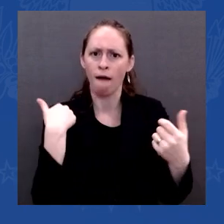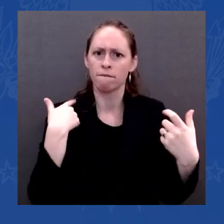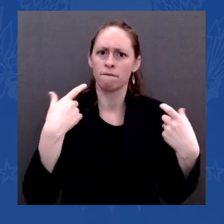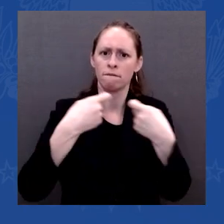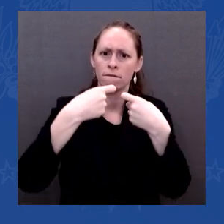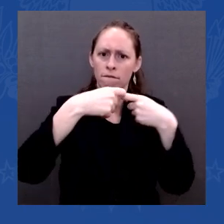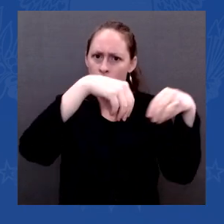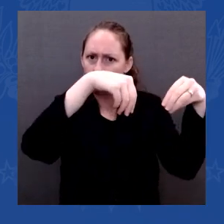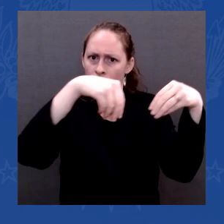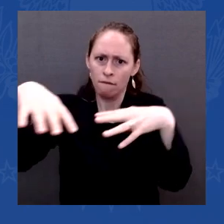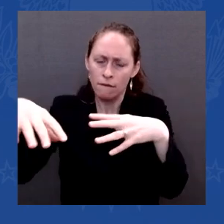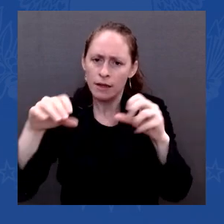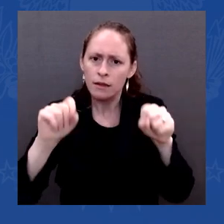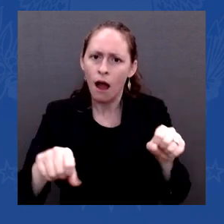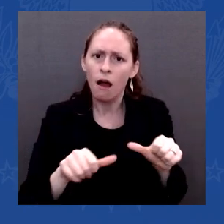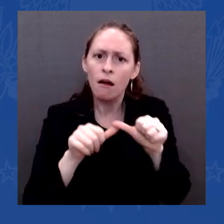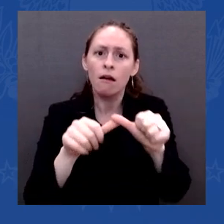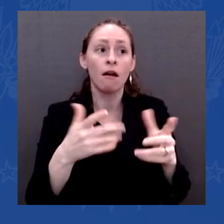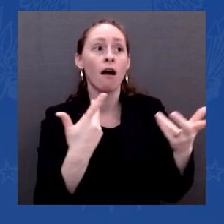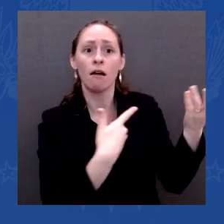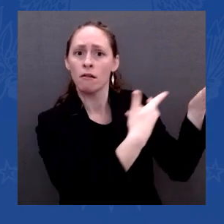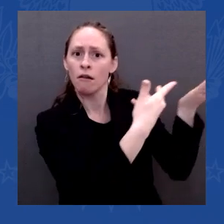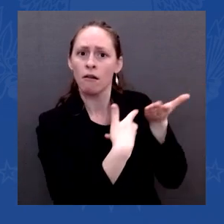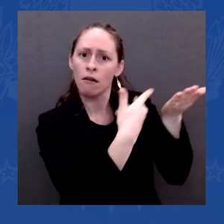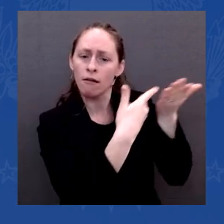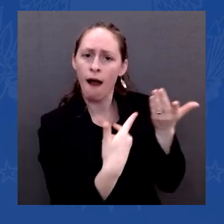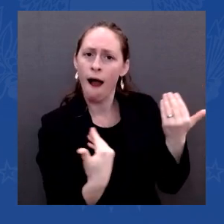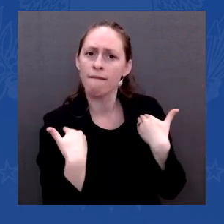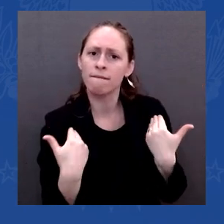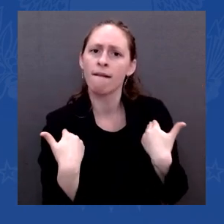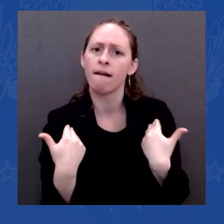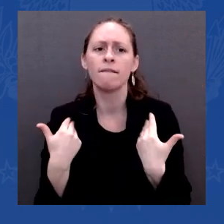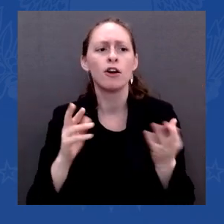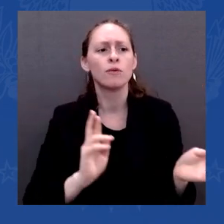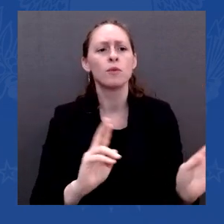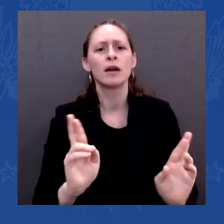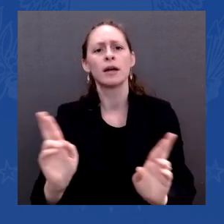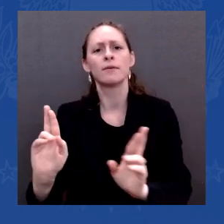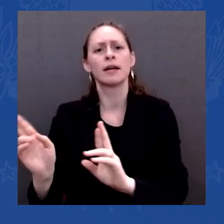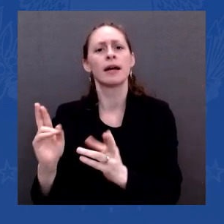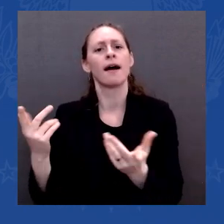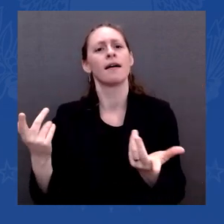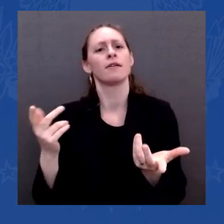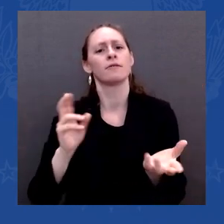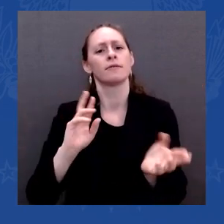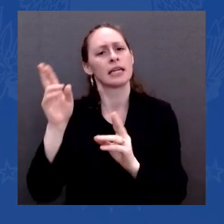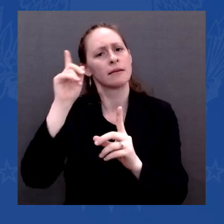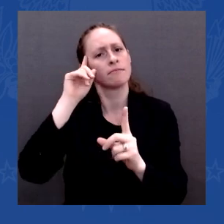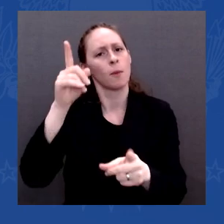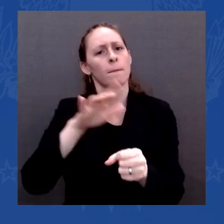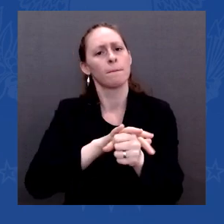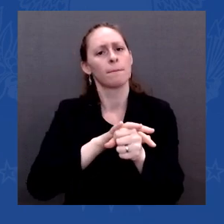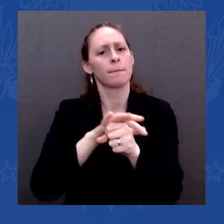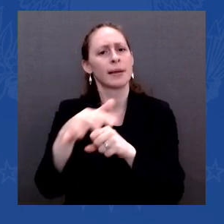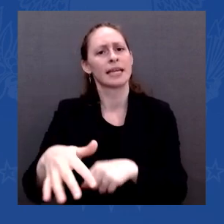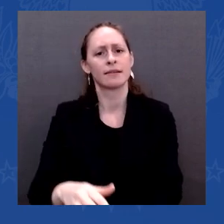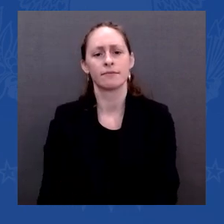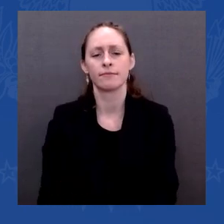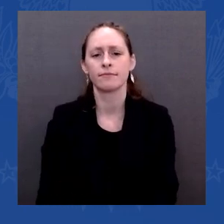all over the country these last -- this last year, visiting sites that have been damaged by -- as a consequence of environmental changes.